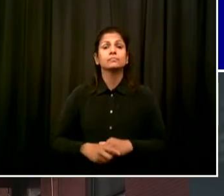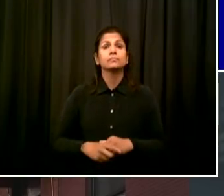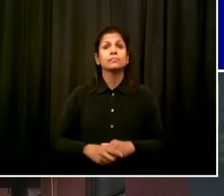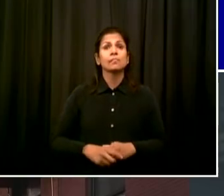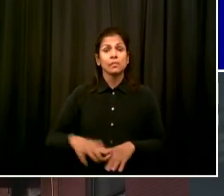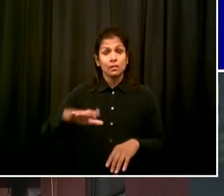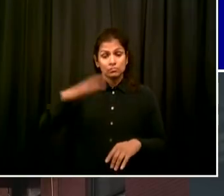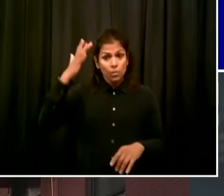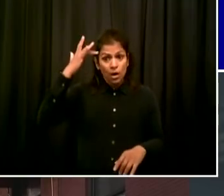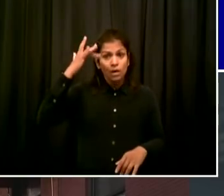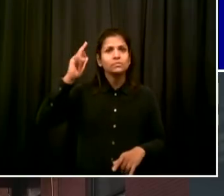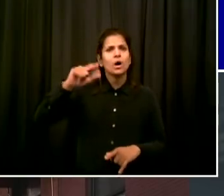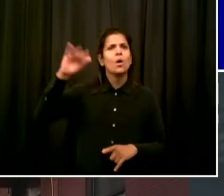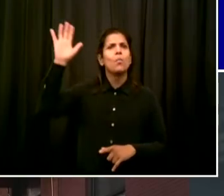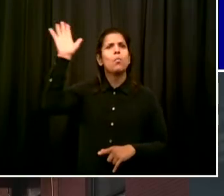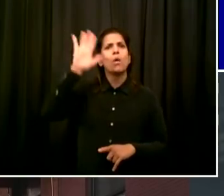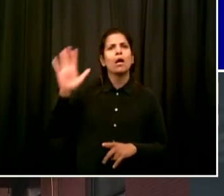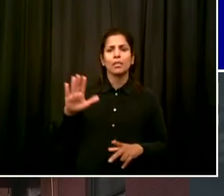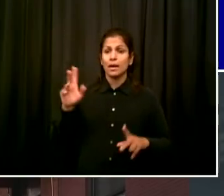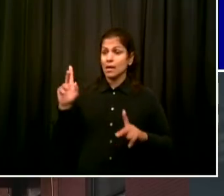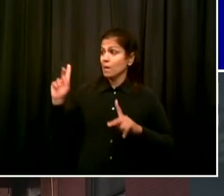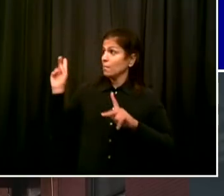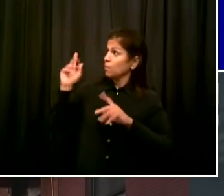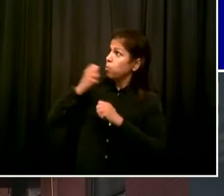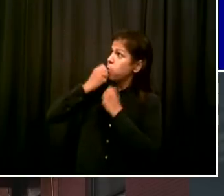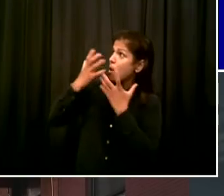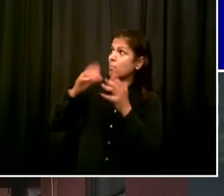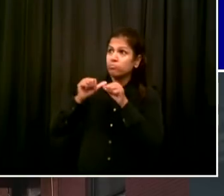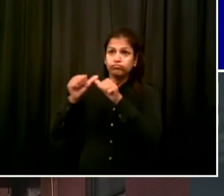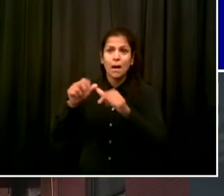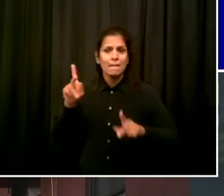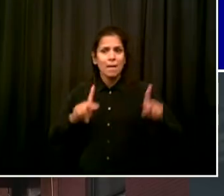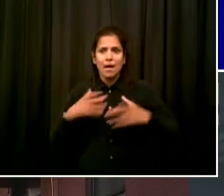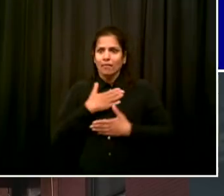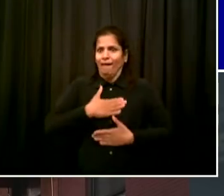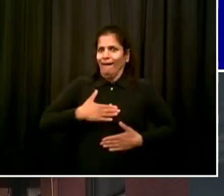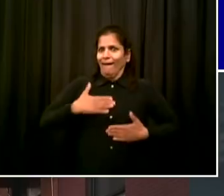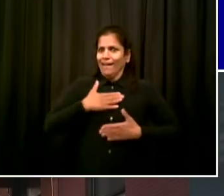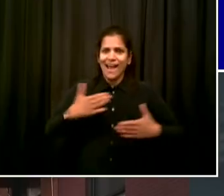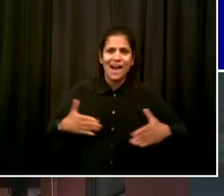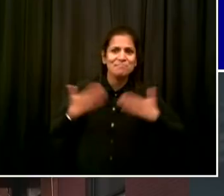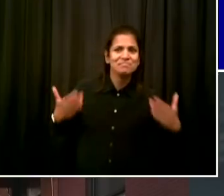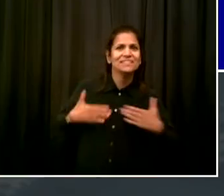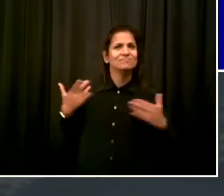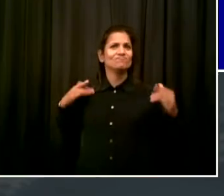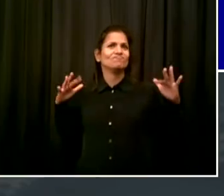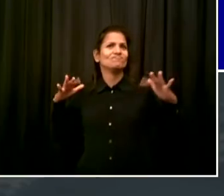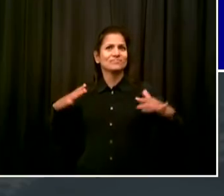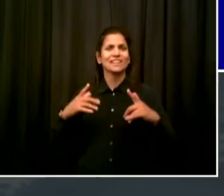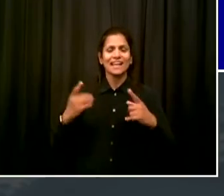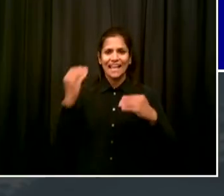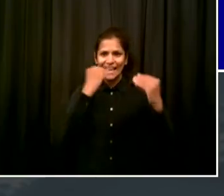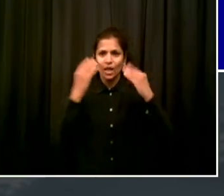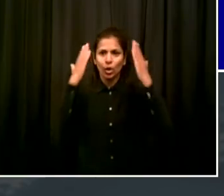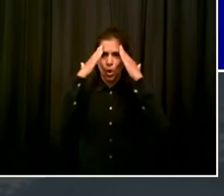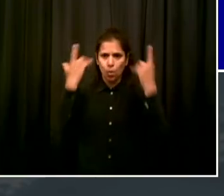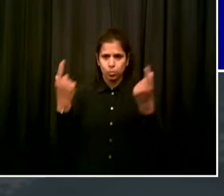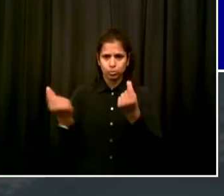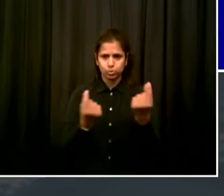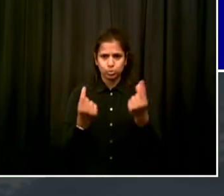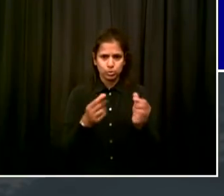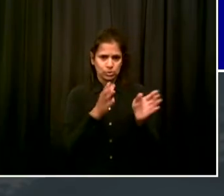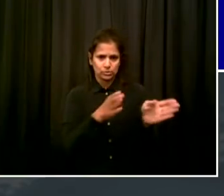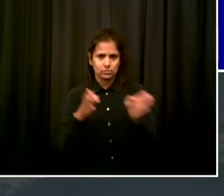31st . WERE ALSO